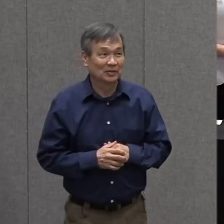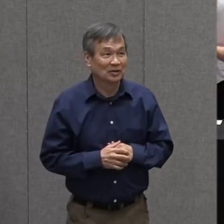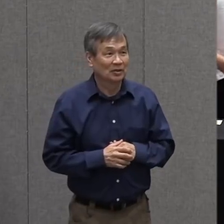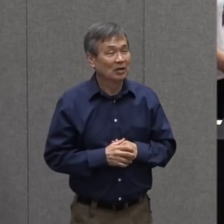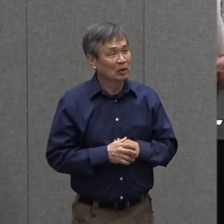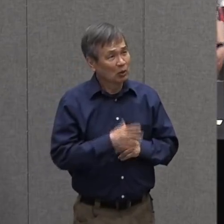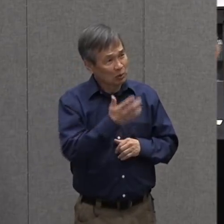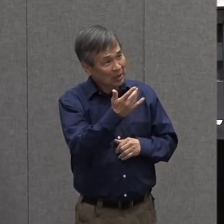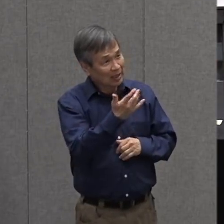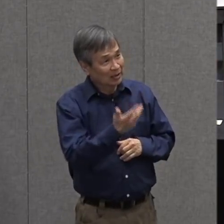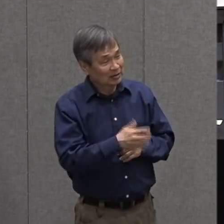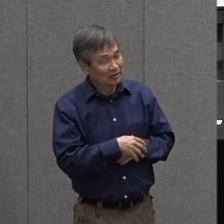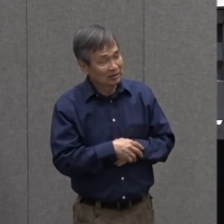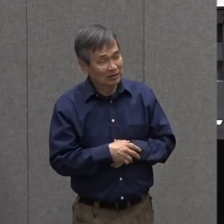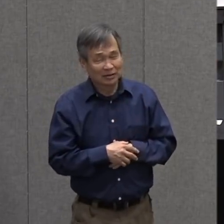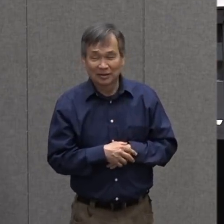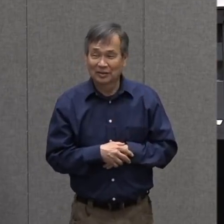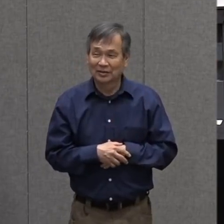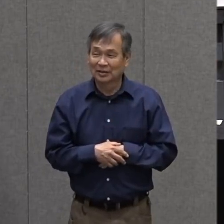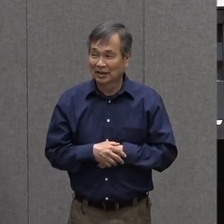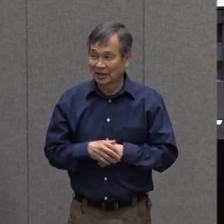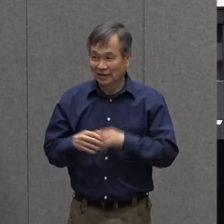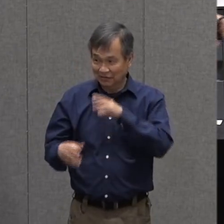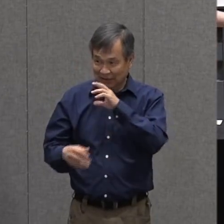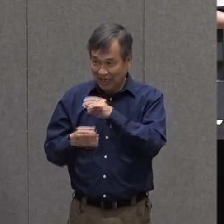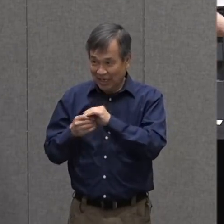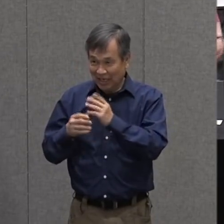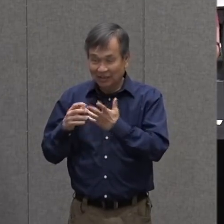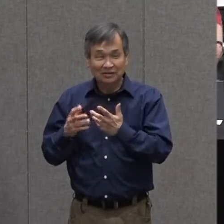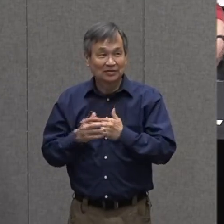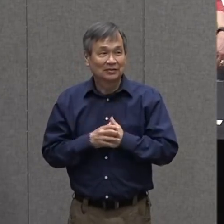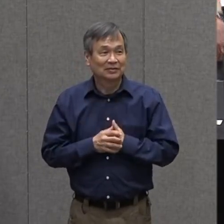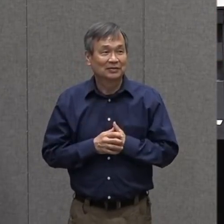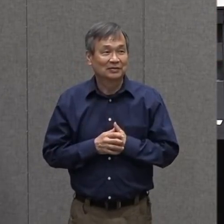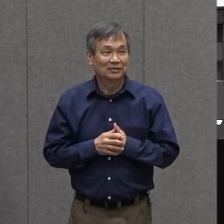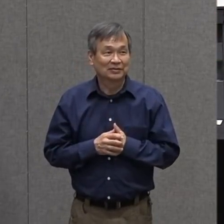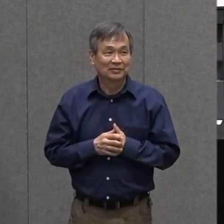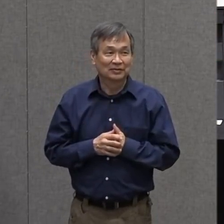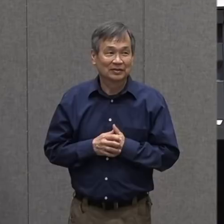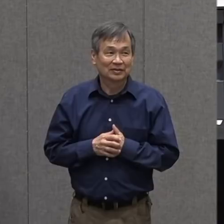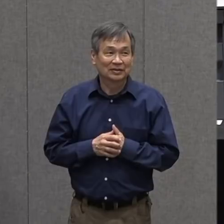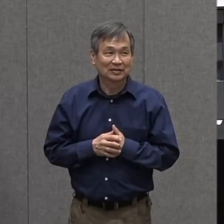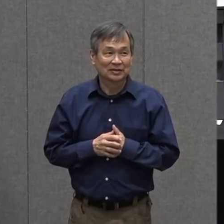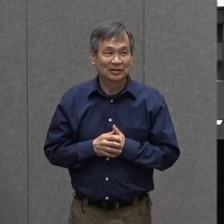Oh, sorry. Gotta do my mouth here. Okay, sorry. She did that all in her head,